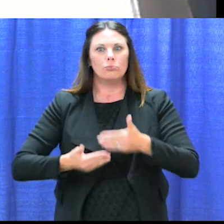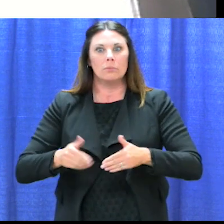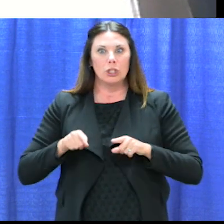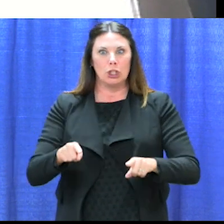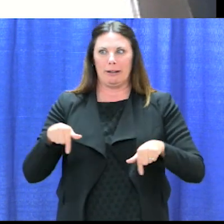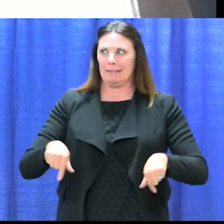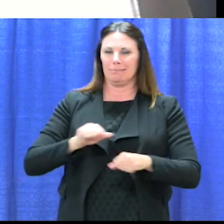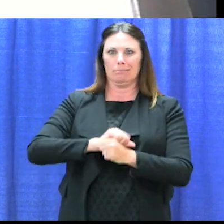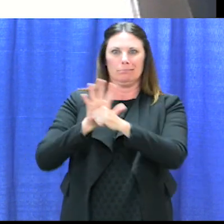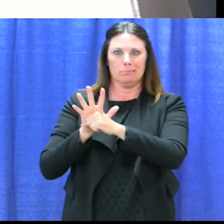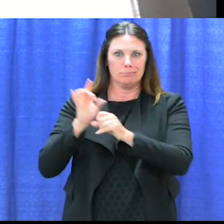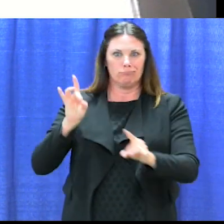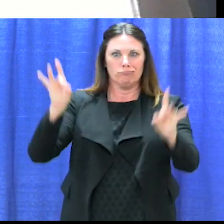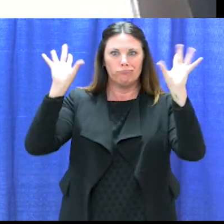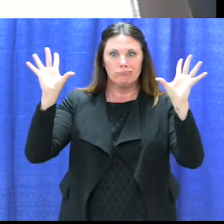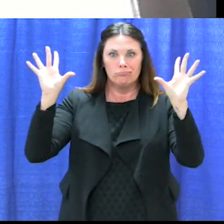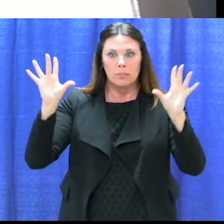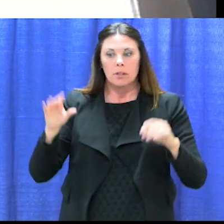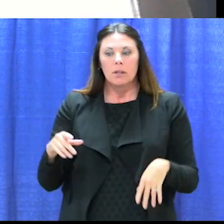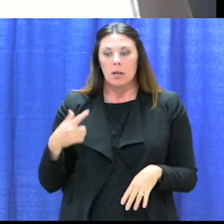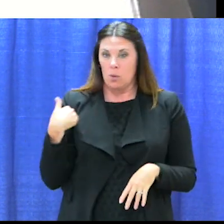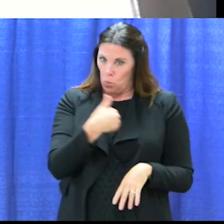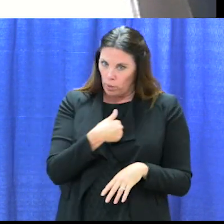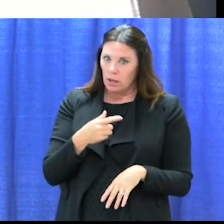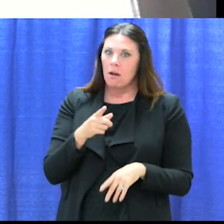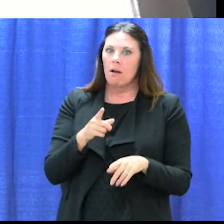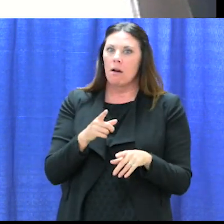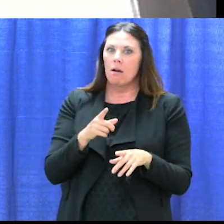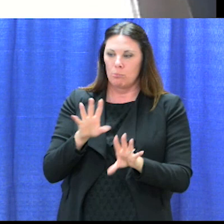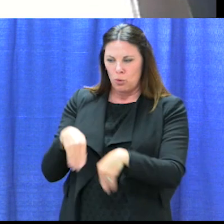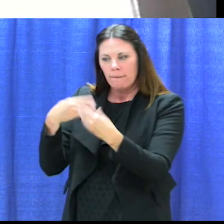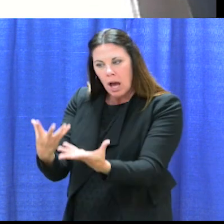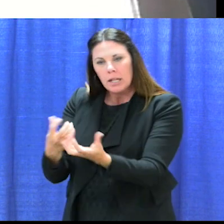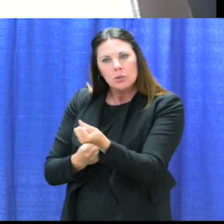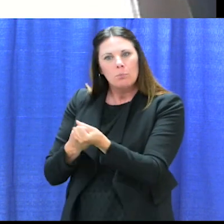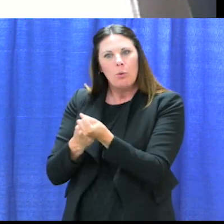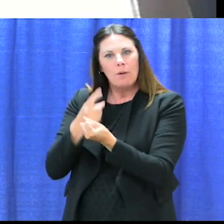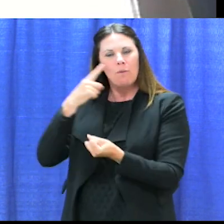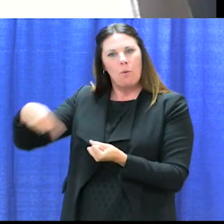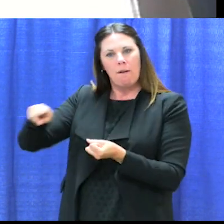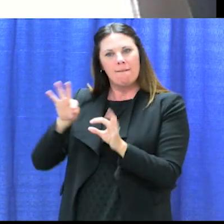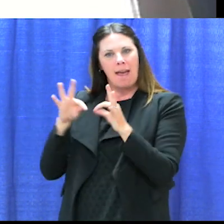our offerings to specifically support families during this time